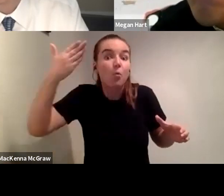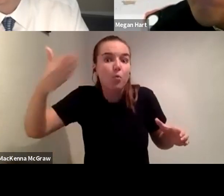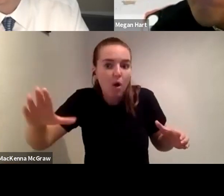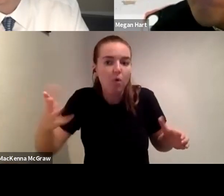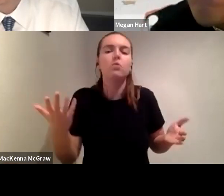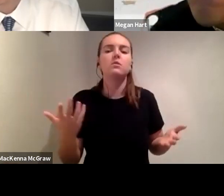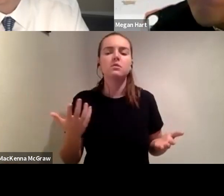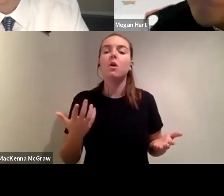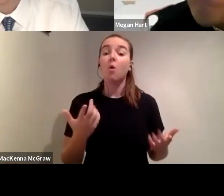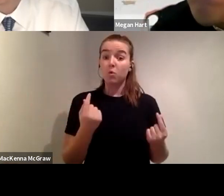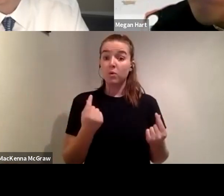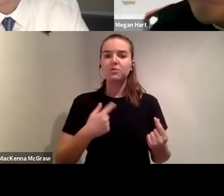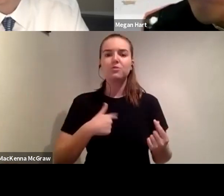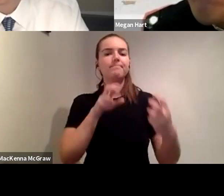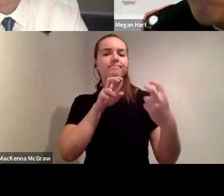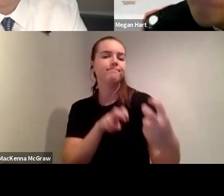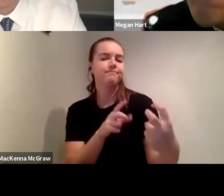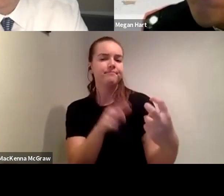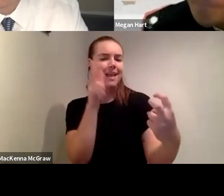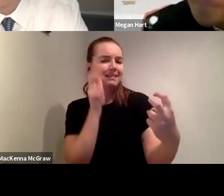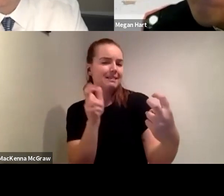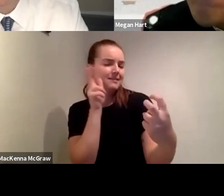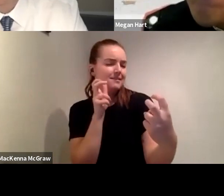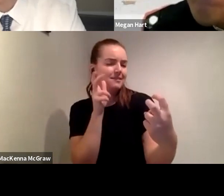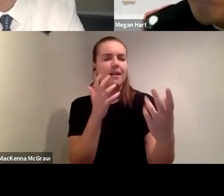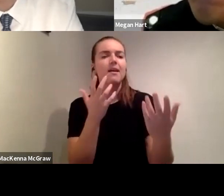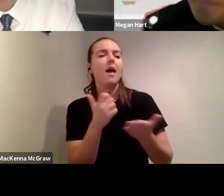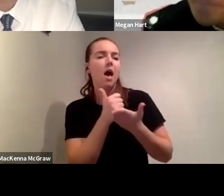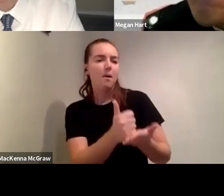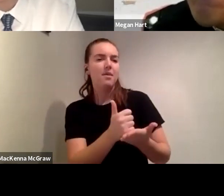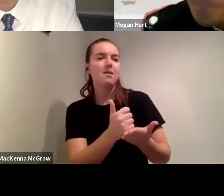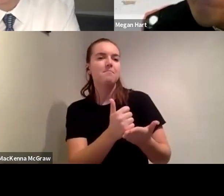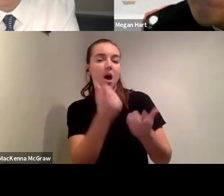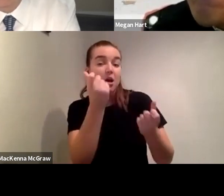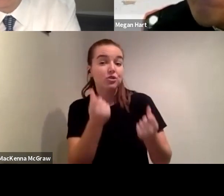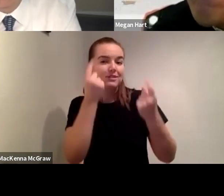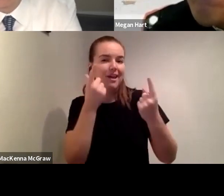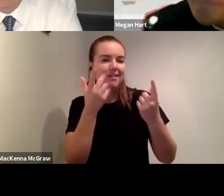And for my population, not putting it all on them.